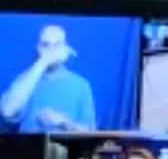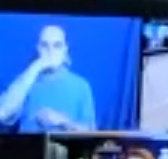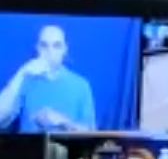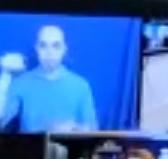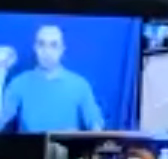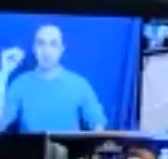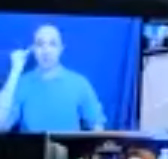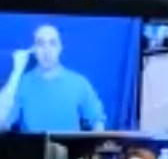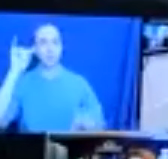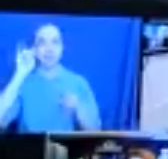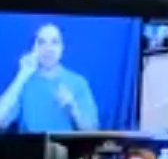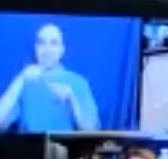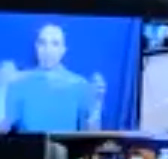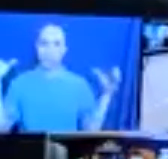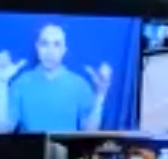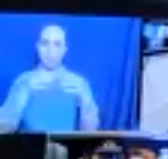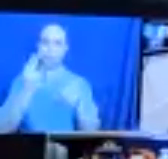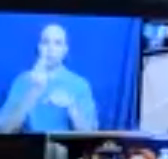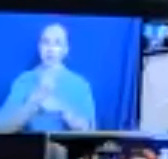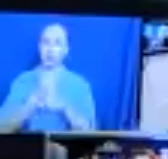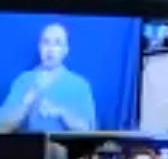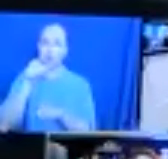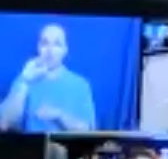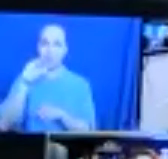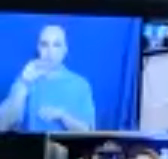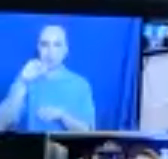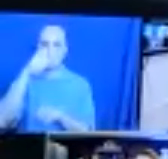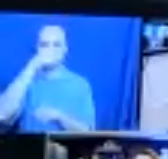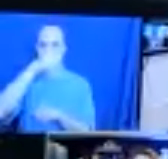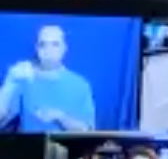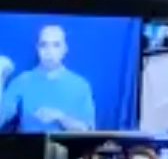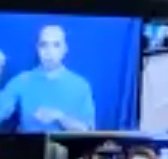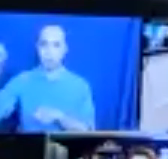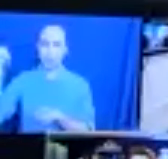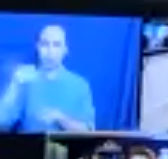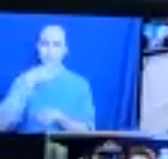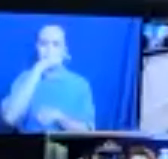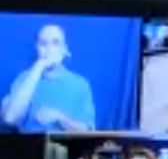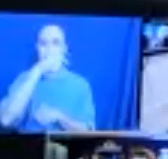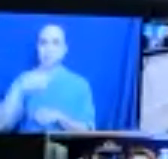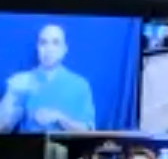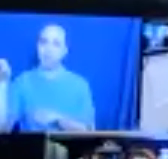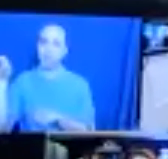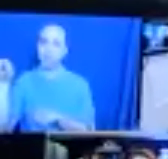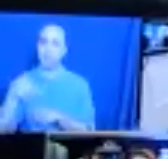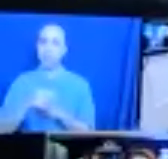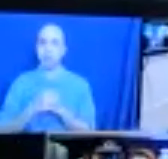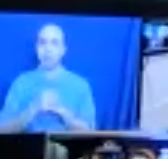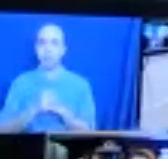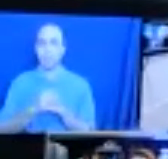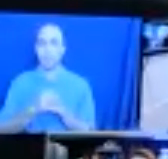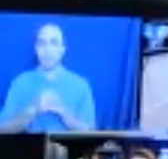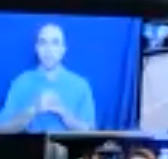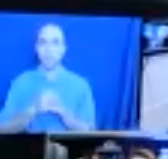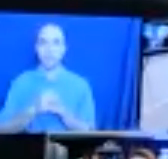PHYSICALLY MEET WITH THEM, WE USE THIS THING CALLED THE PENDULUM BALL.